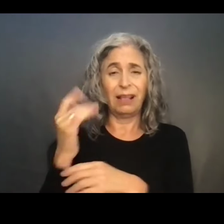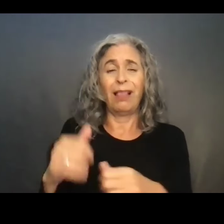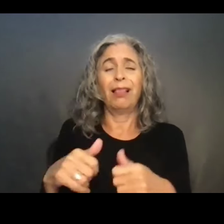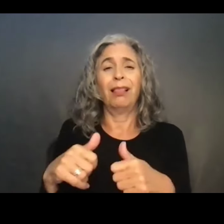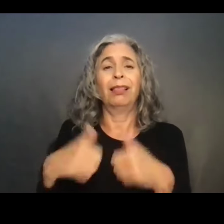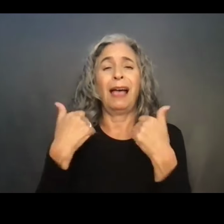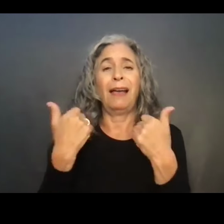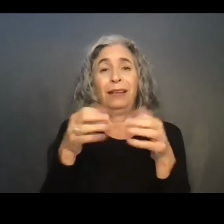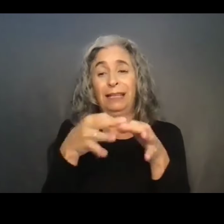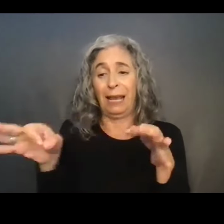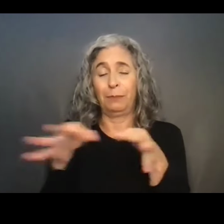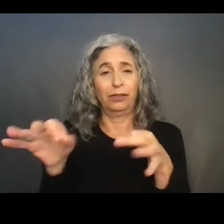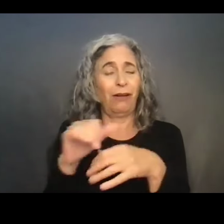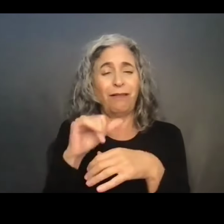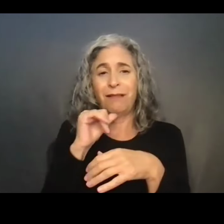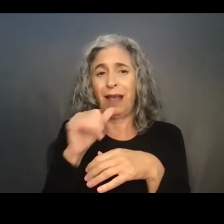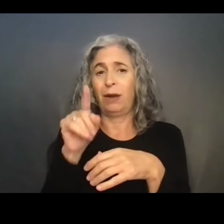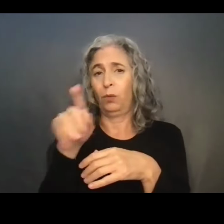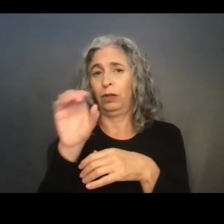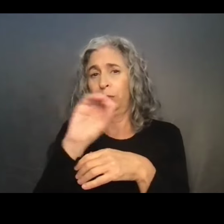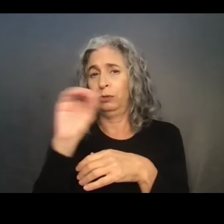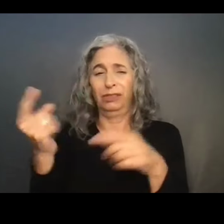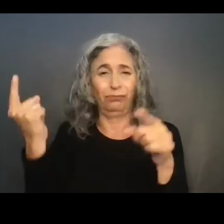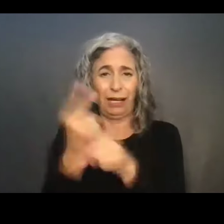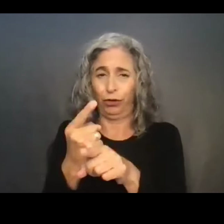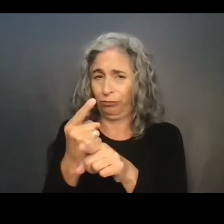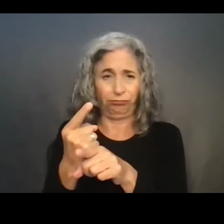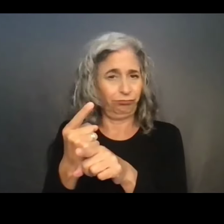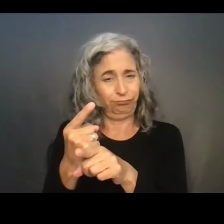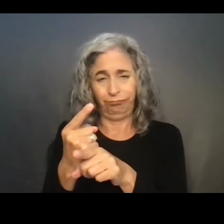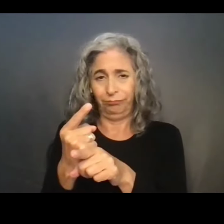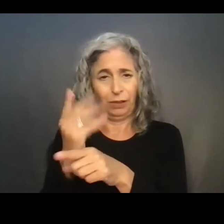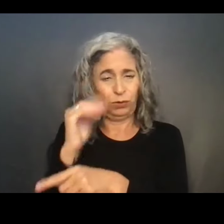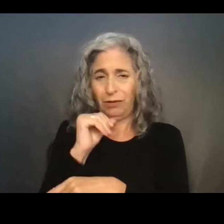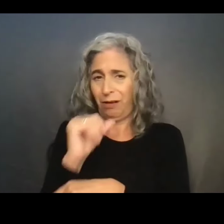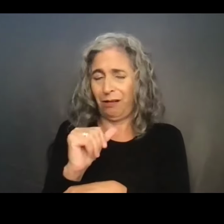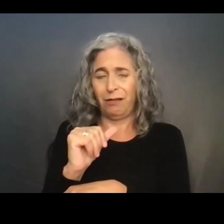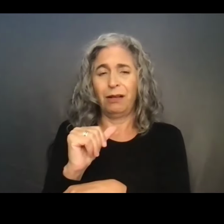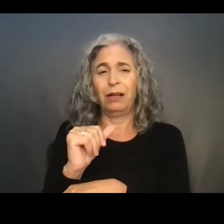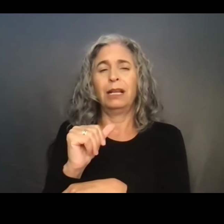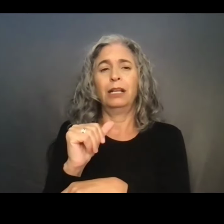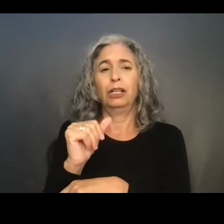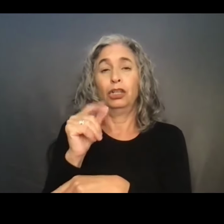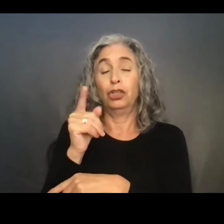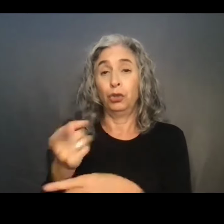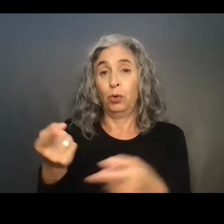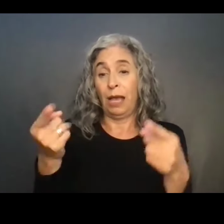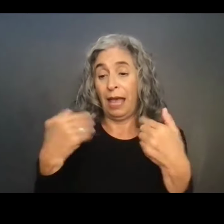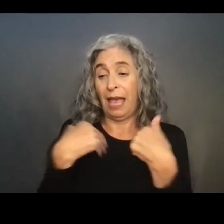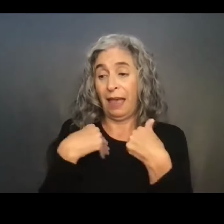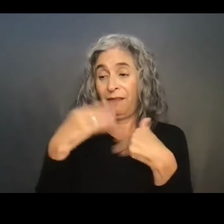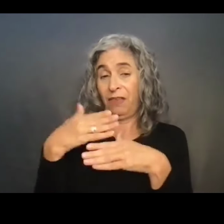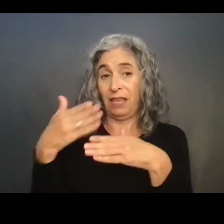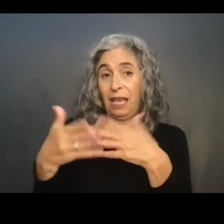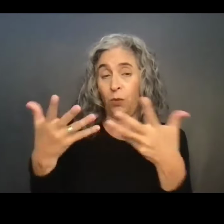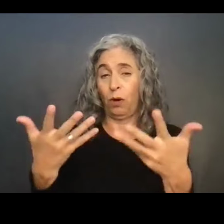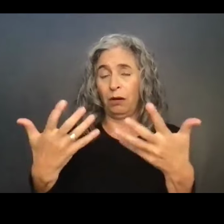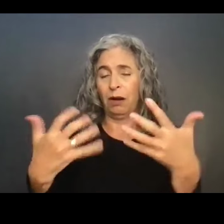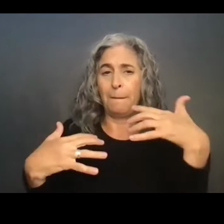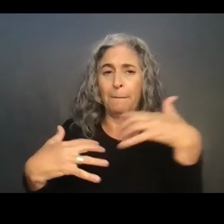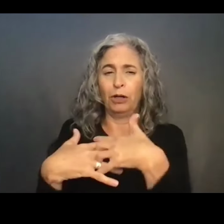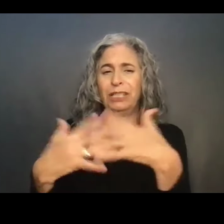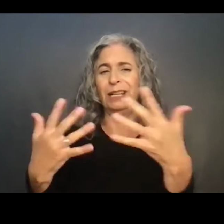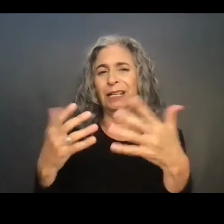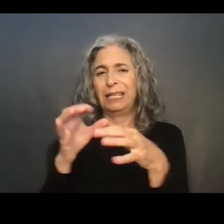are not going to be 100% accurate. And what you end up with is then burnt in captions. Open